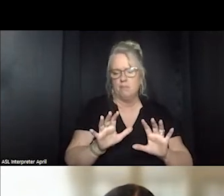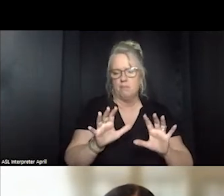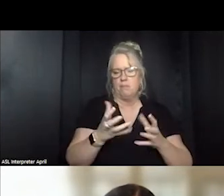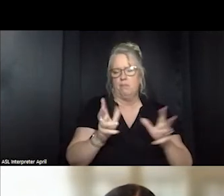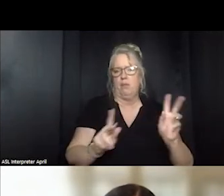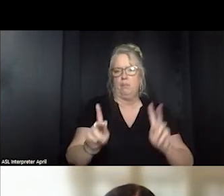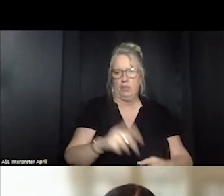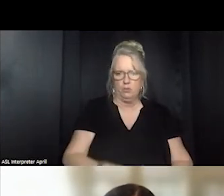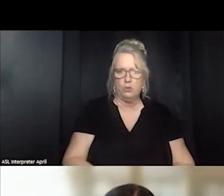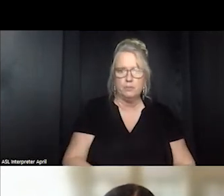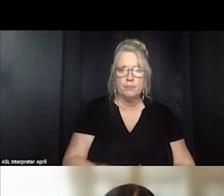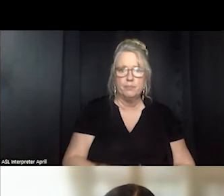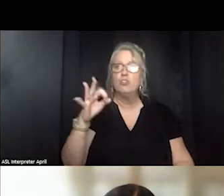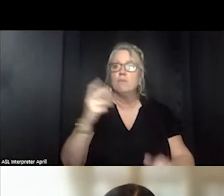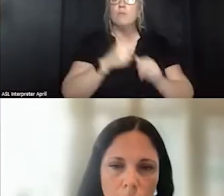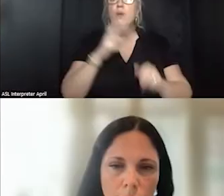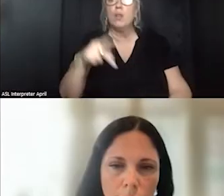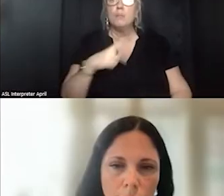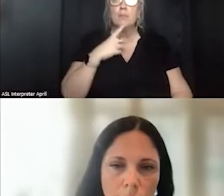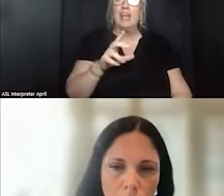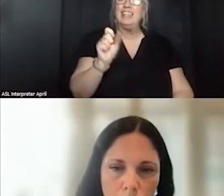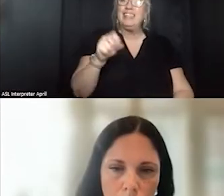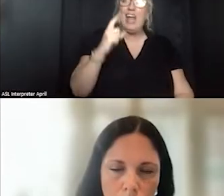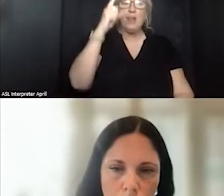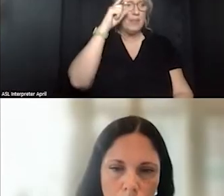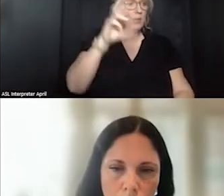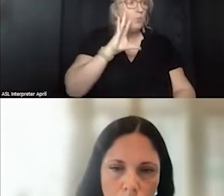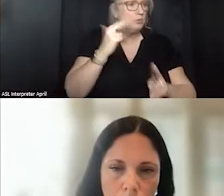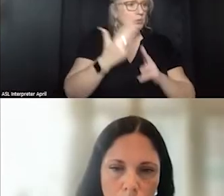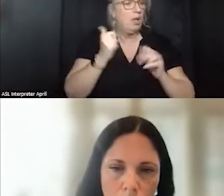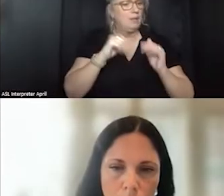YEAH, LOOK, I THINK WHEN YOU ARE TALKING SOME BODY UNDER 5, IT IS REALLY,